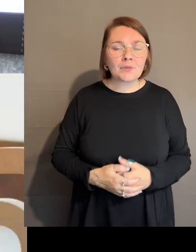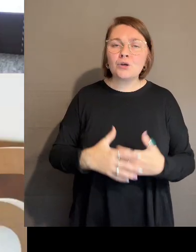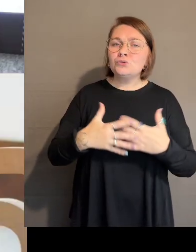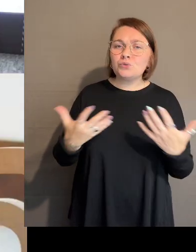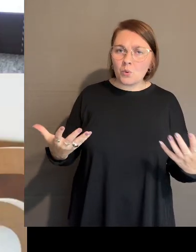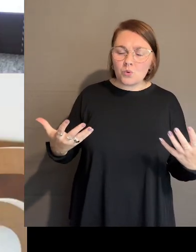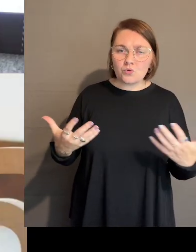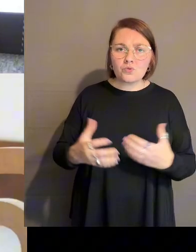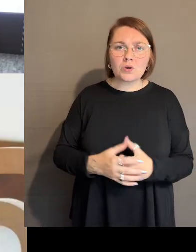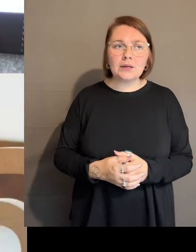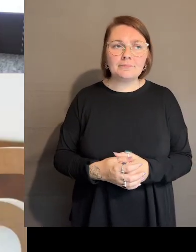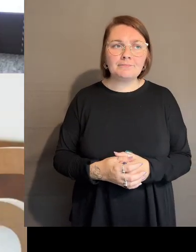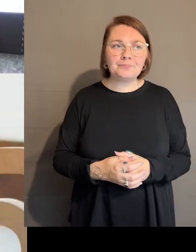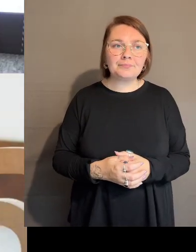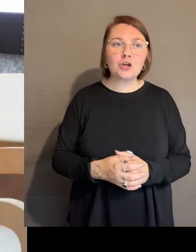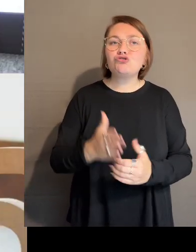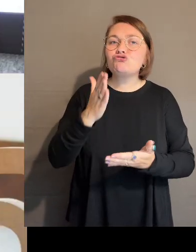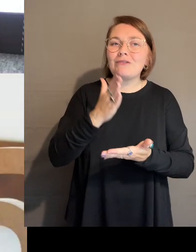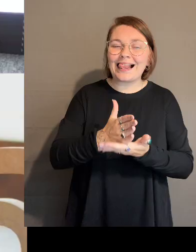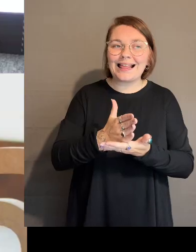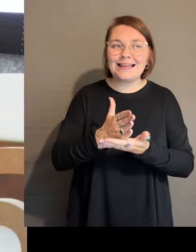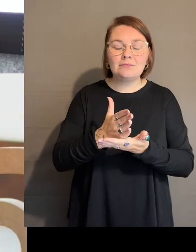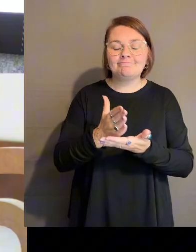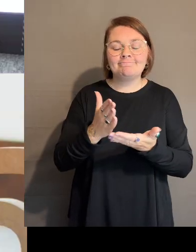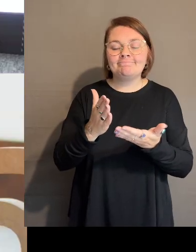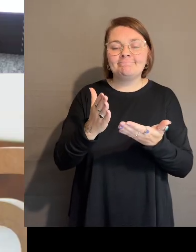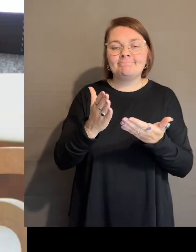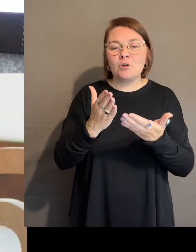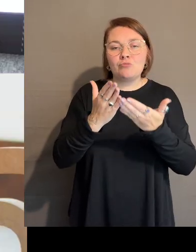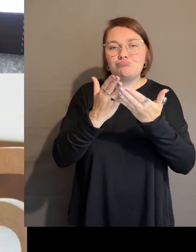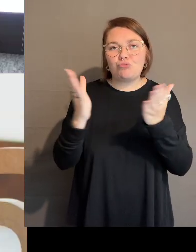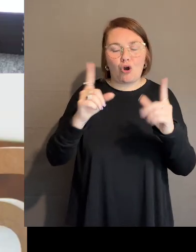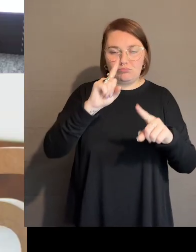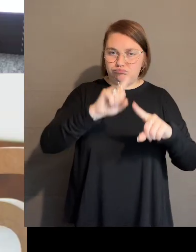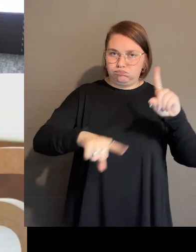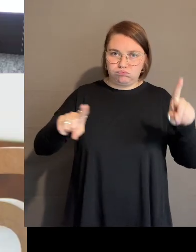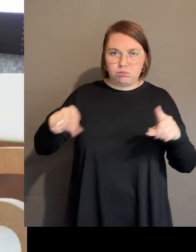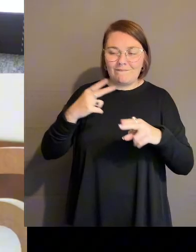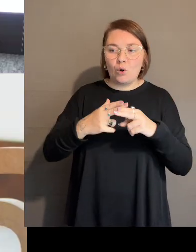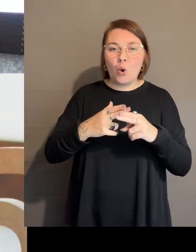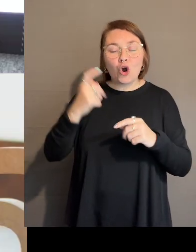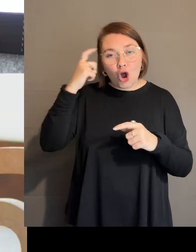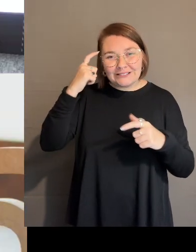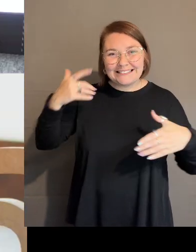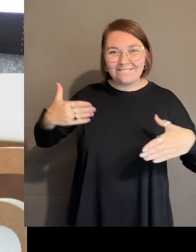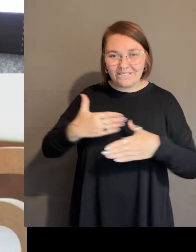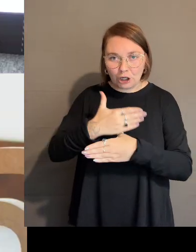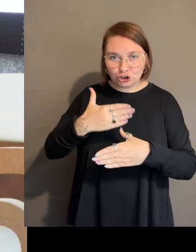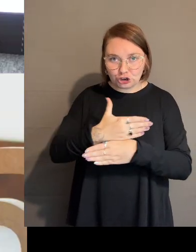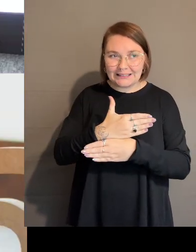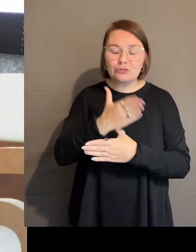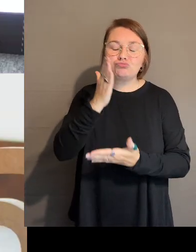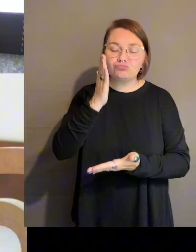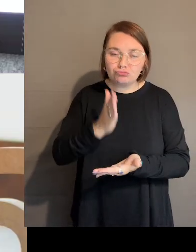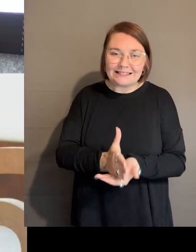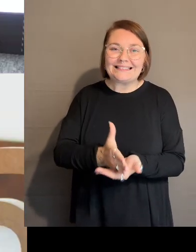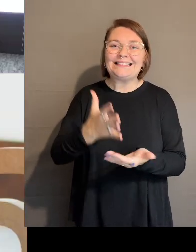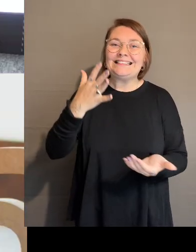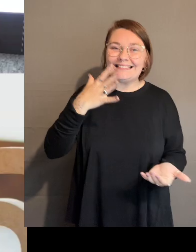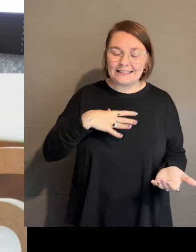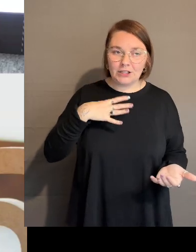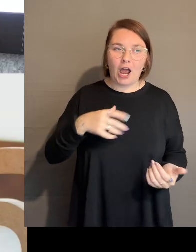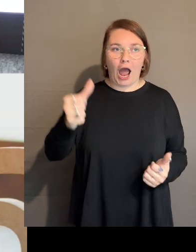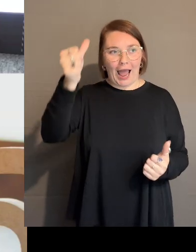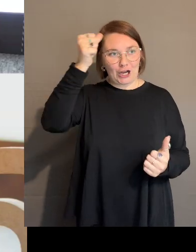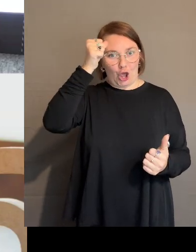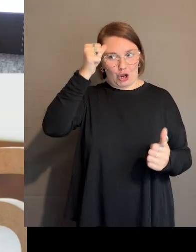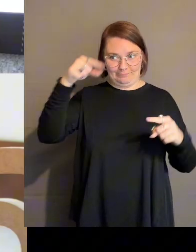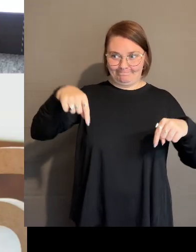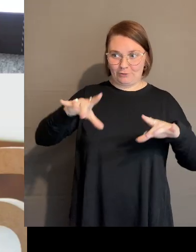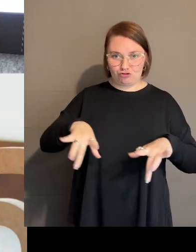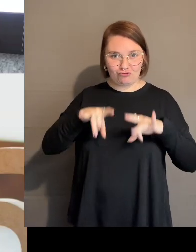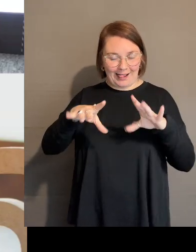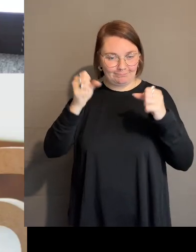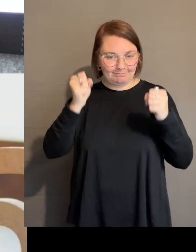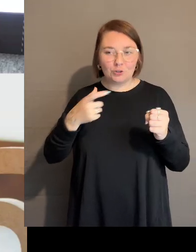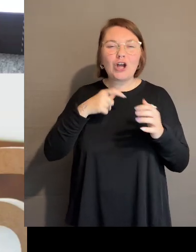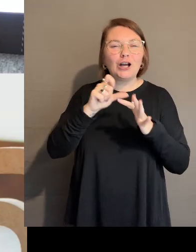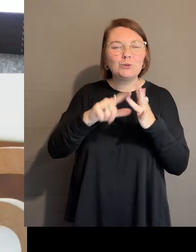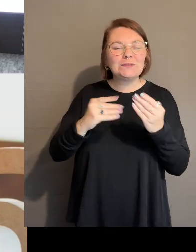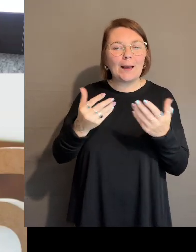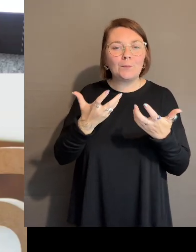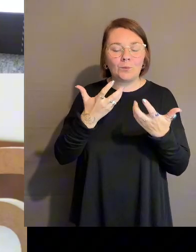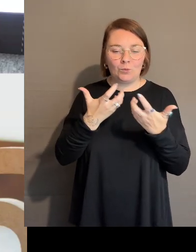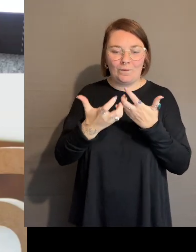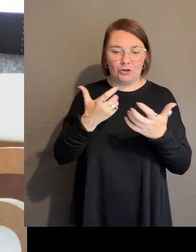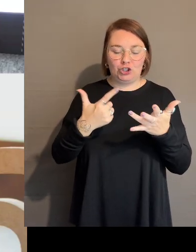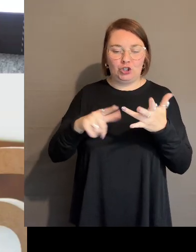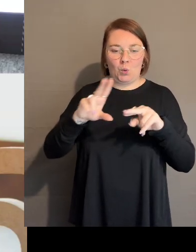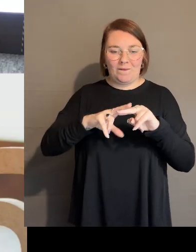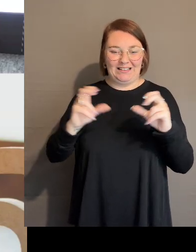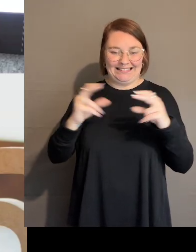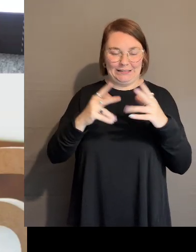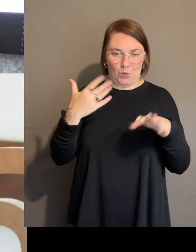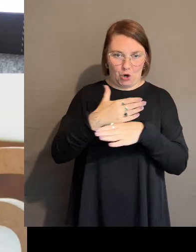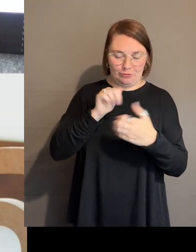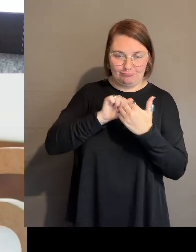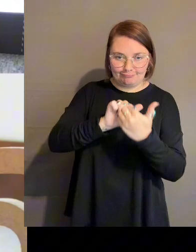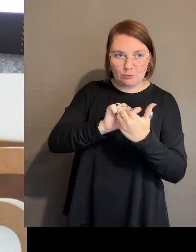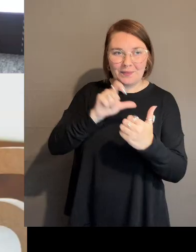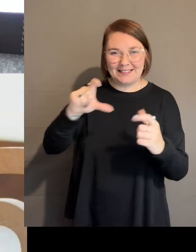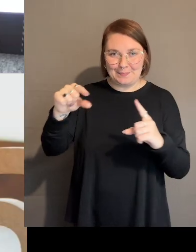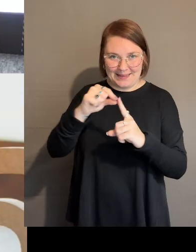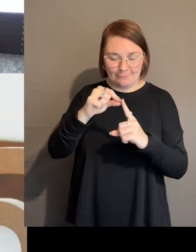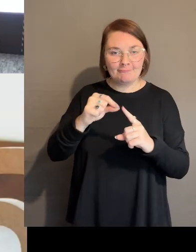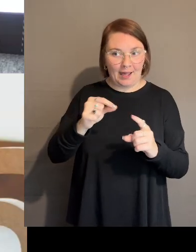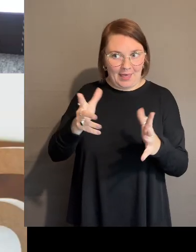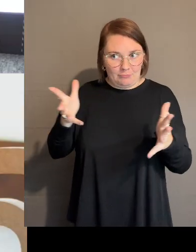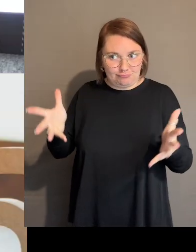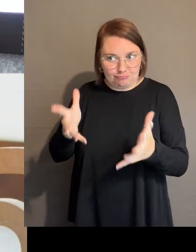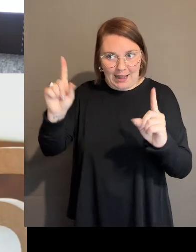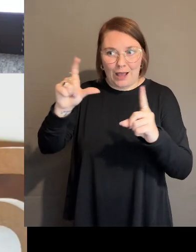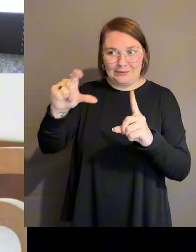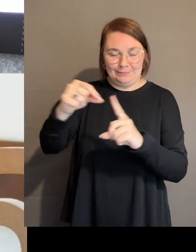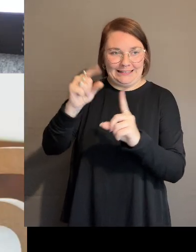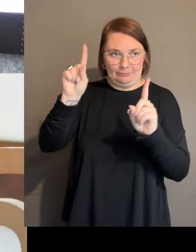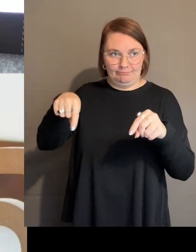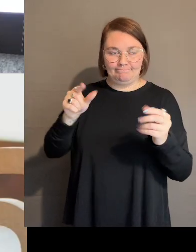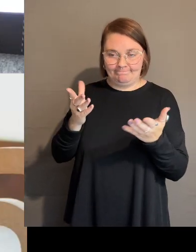So, a really broad range when it comes to cognitive functioning, and you really need… and I know that's being pushed in Australia, too, because I do some work with the University of Sydney in cerebral palsy, and they're pushing it too.